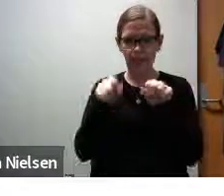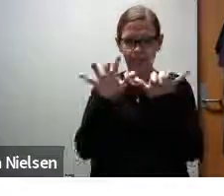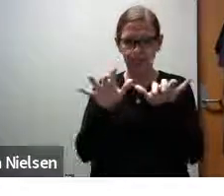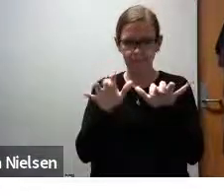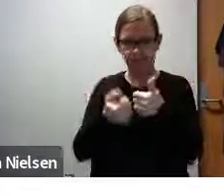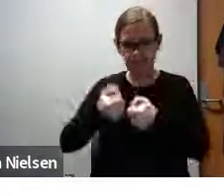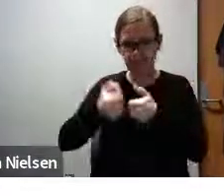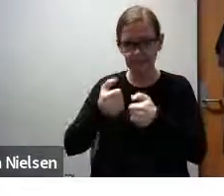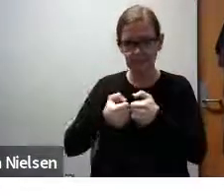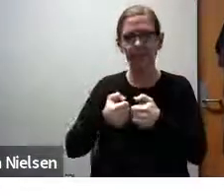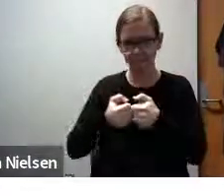Okay, now you do. Great job.